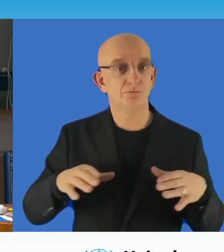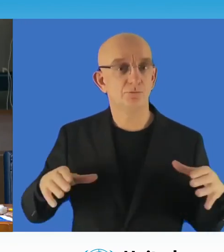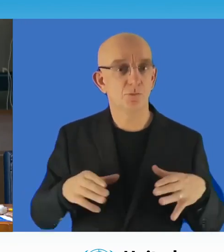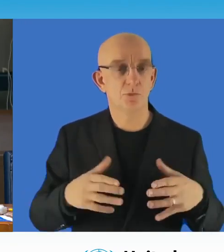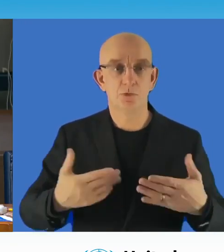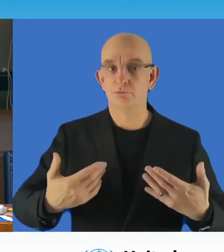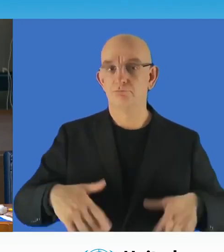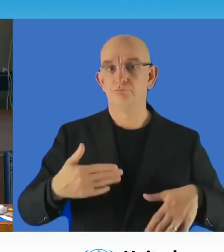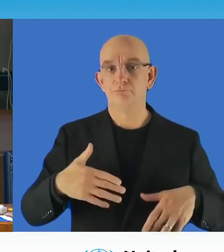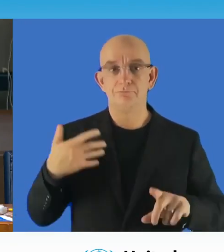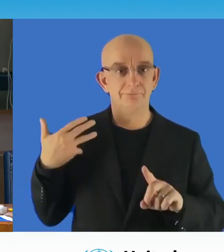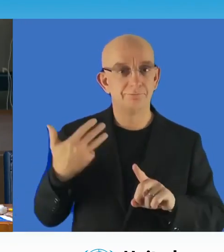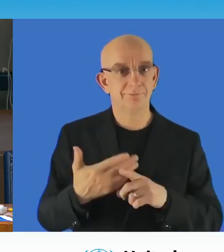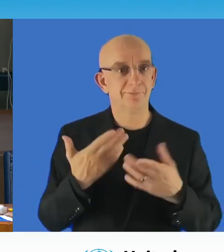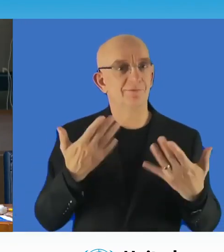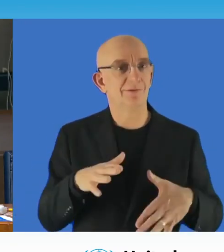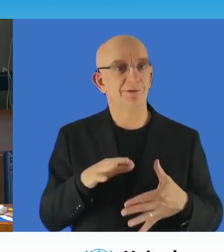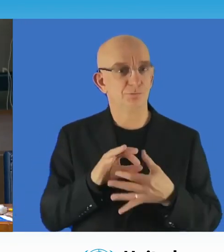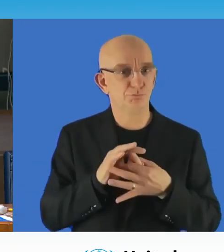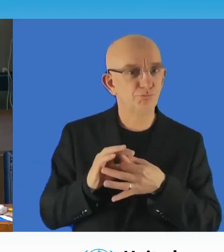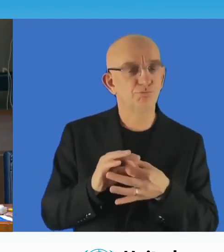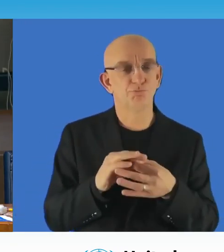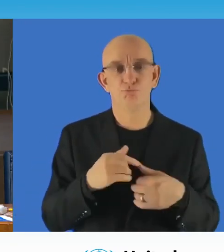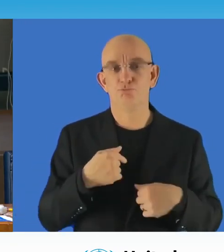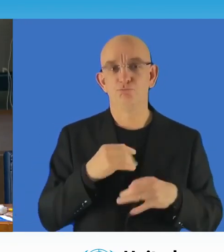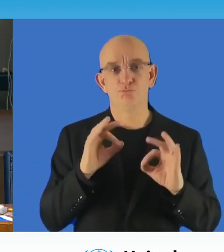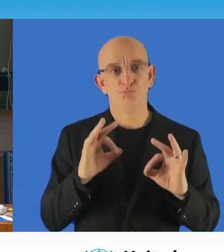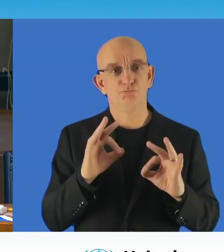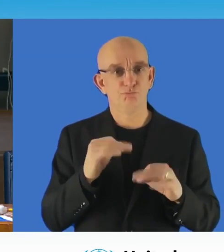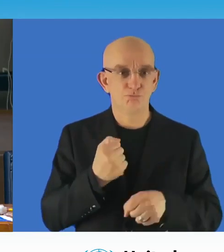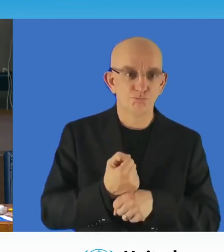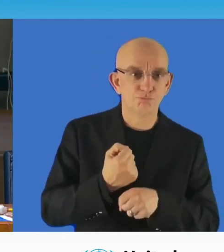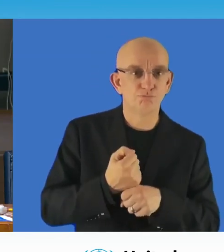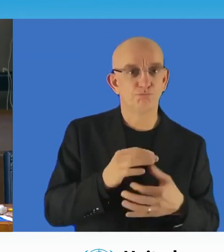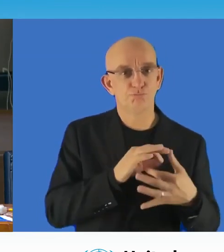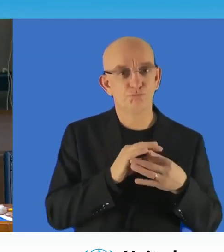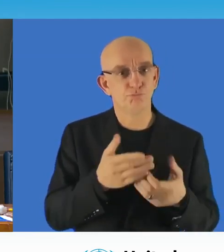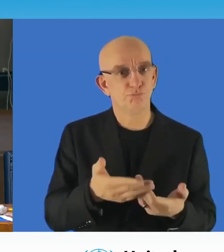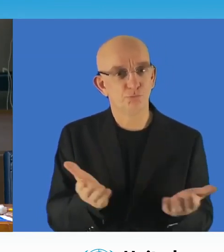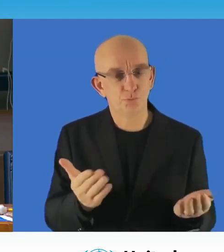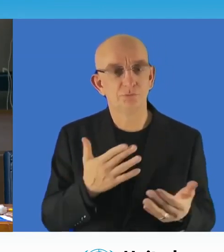I thank the secretaria for their availability and their support my regional group Africa for